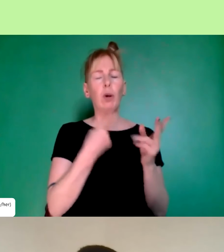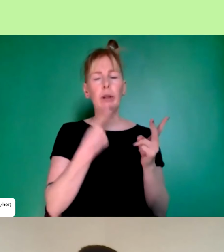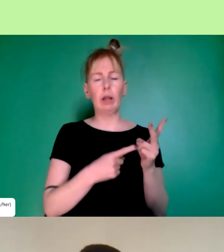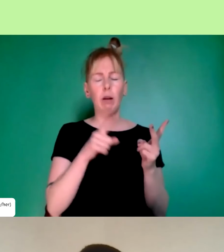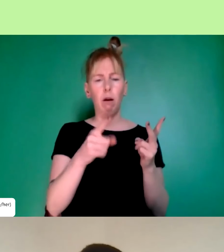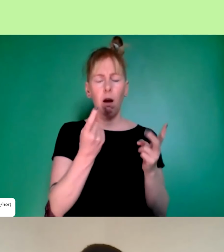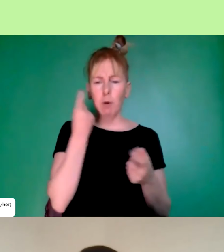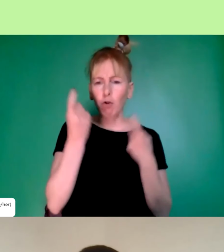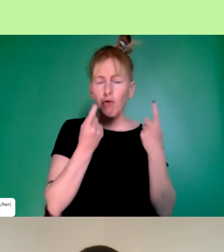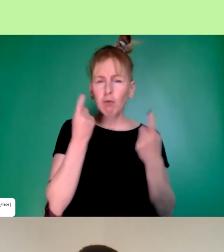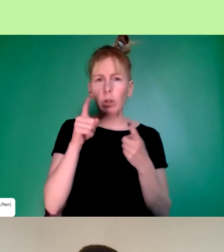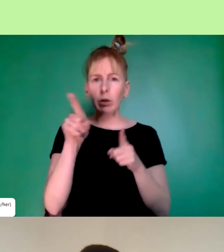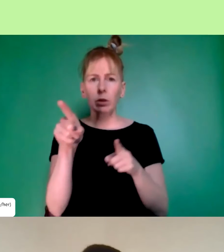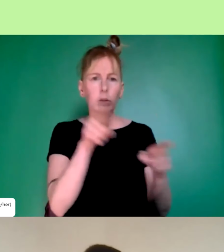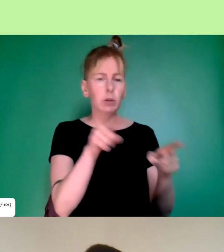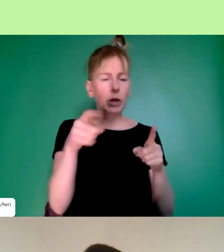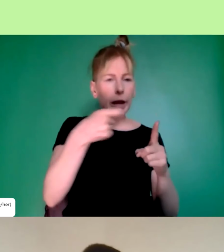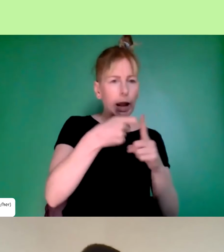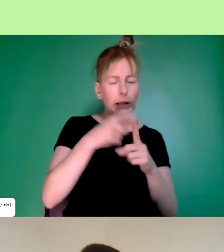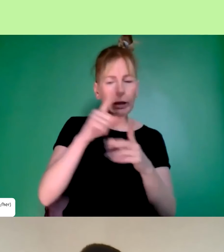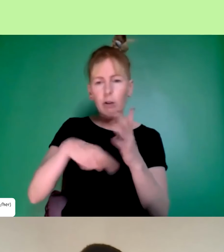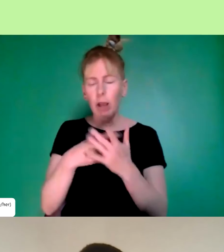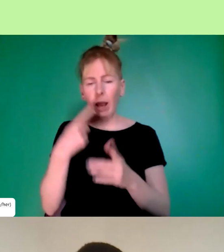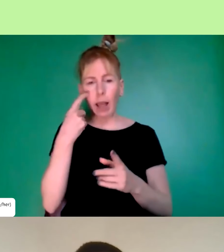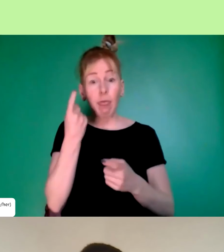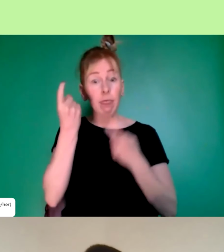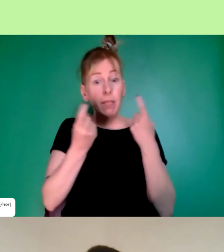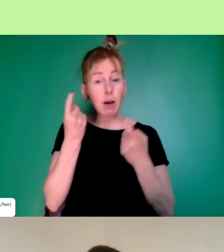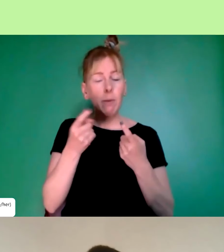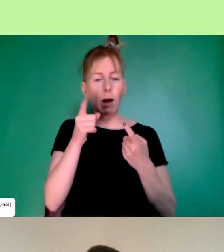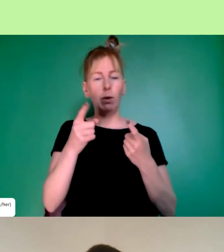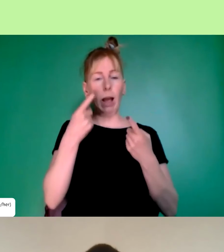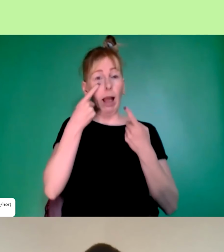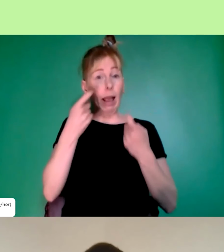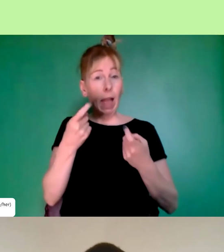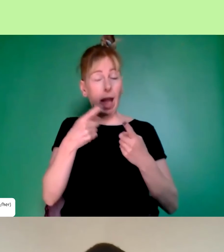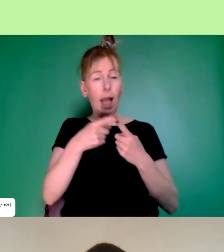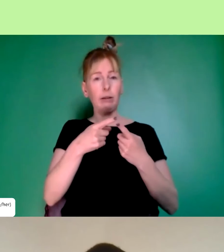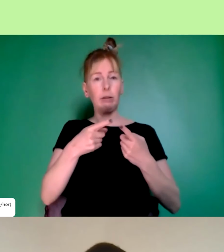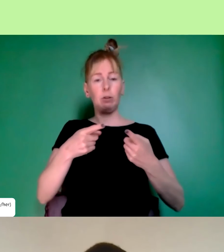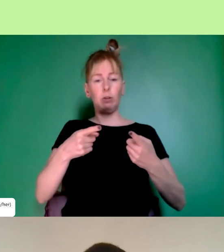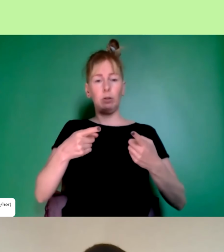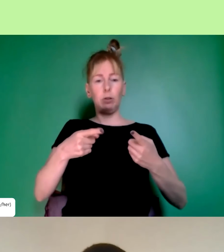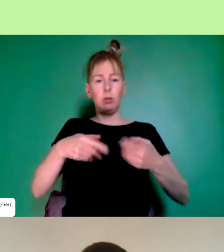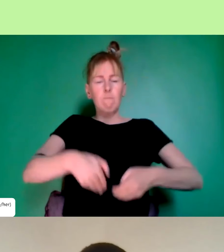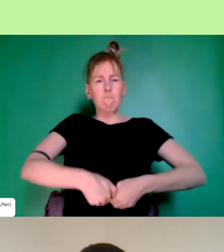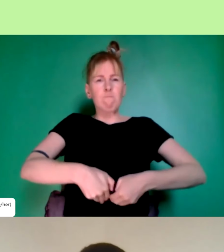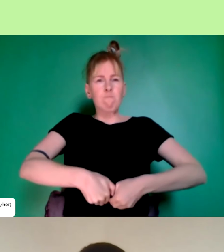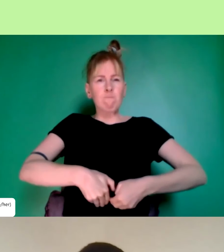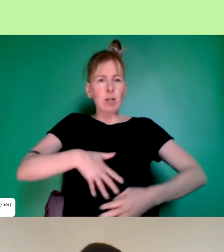I'm specifically thinking about class in the UK, and the feeling of not belonging and not being welcomed in the arts.